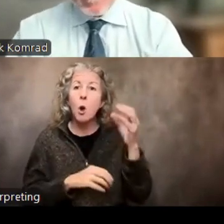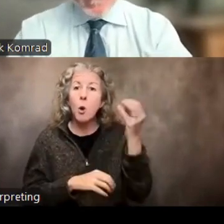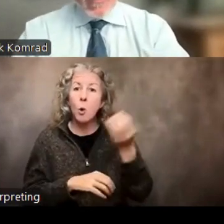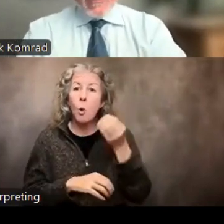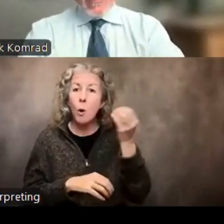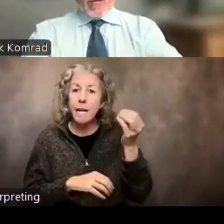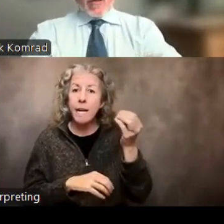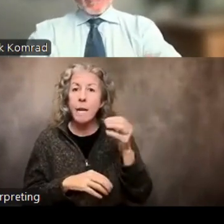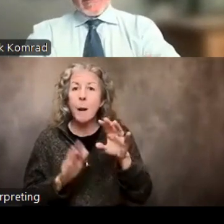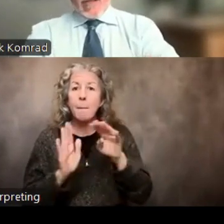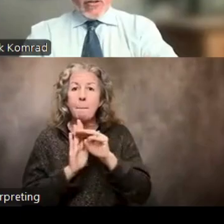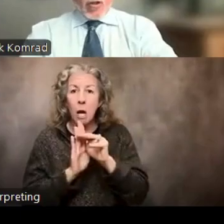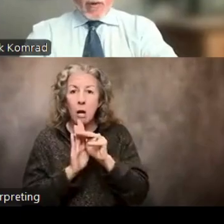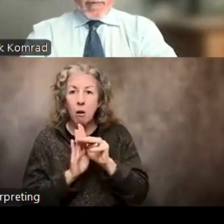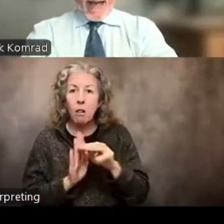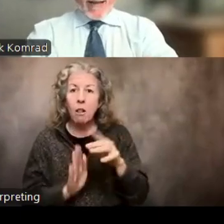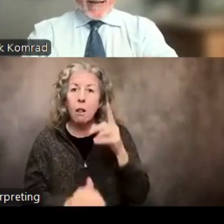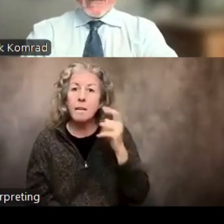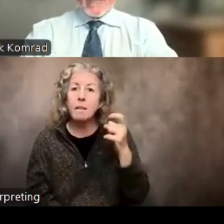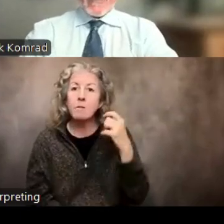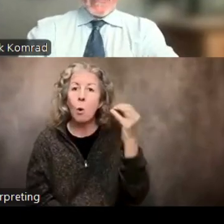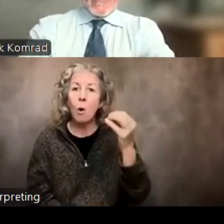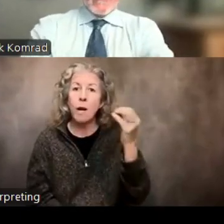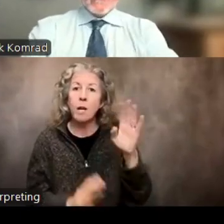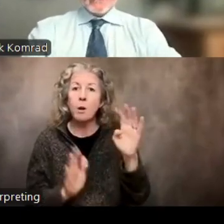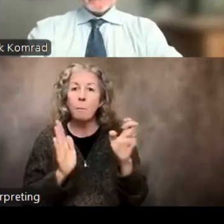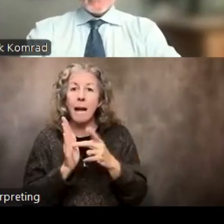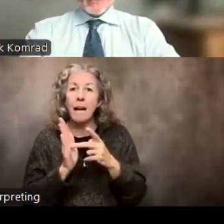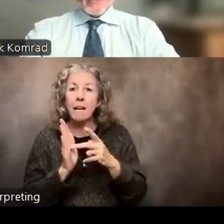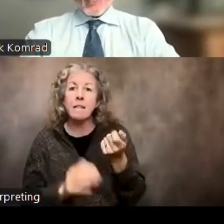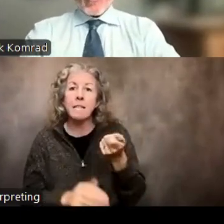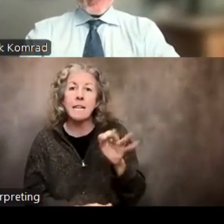because Oregon goes all the way back to 1998 so the Oregon law